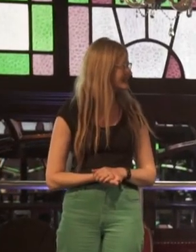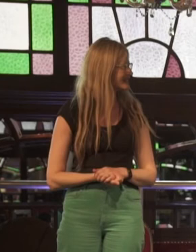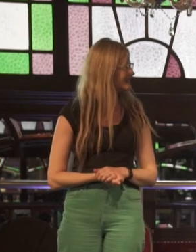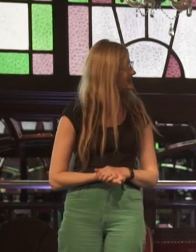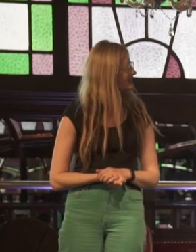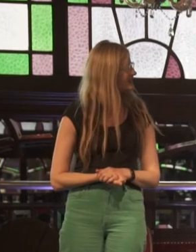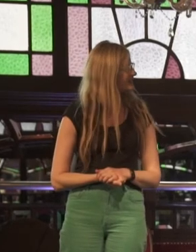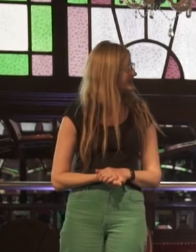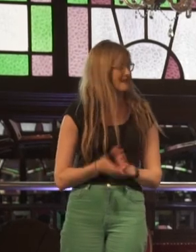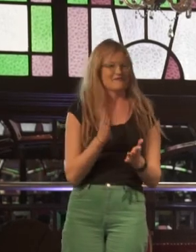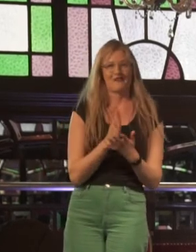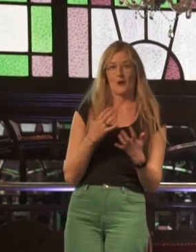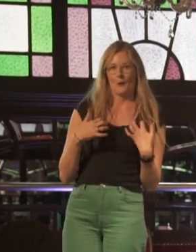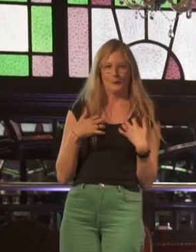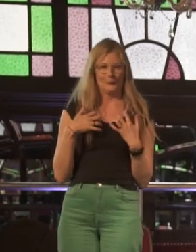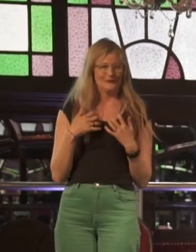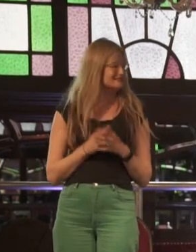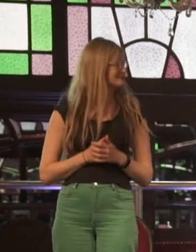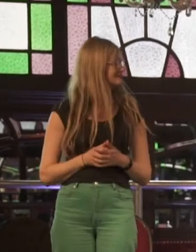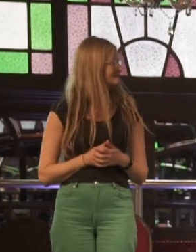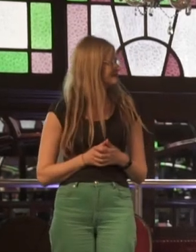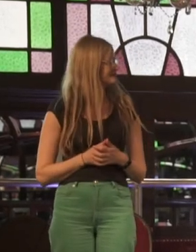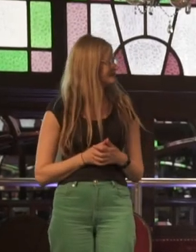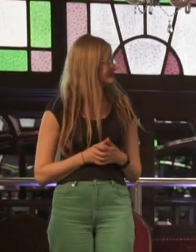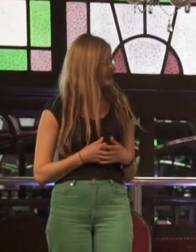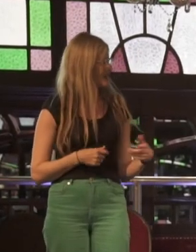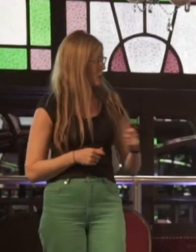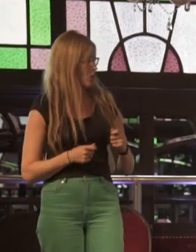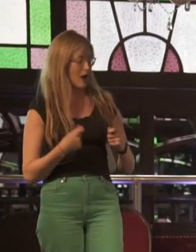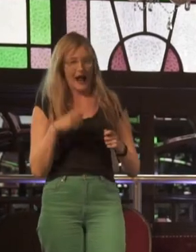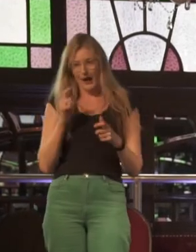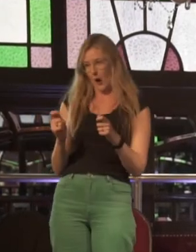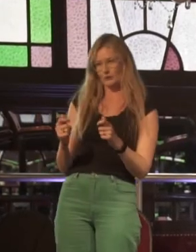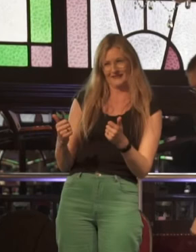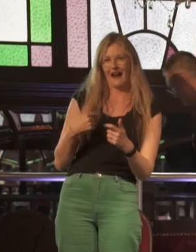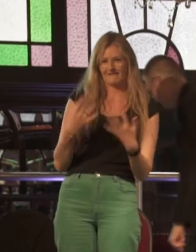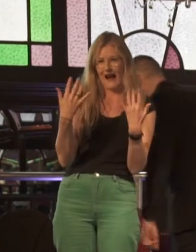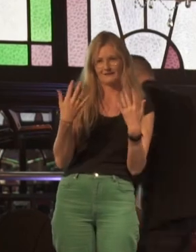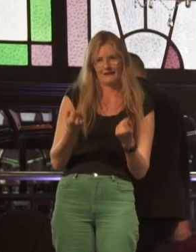And I'm very excited - I can hold it while you're doing it. There is a stand. It's alright, I've got hands.